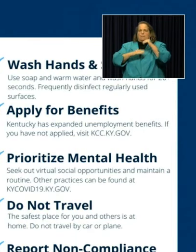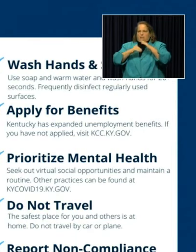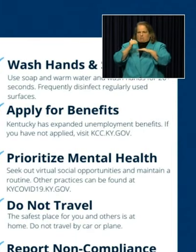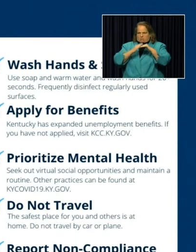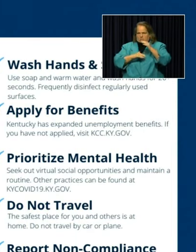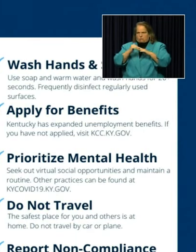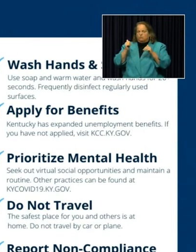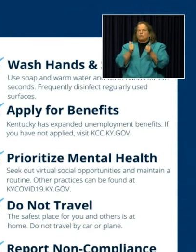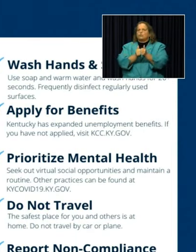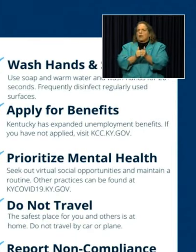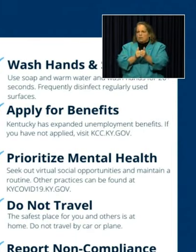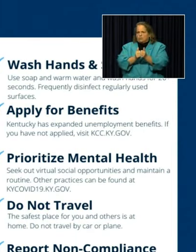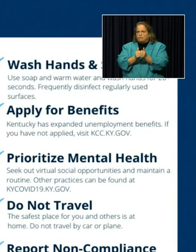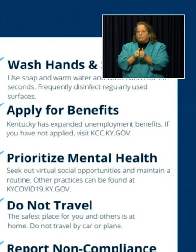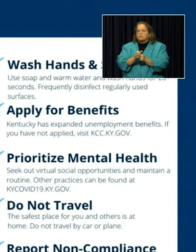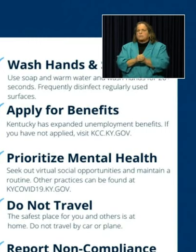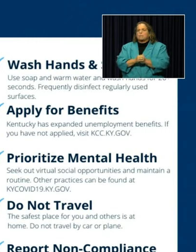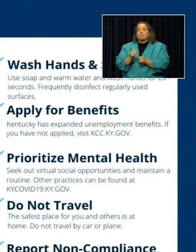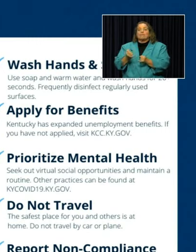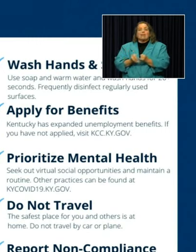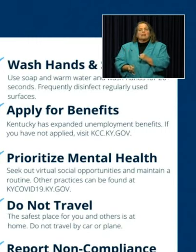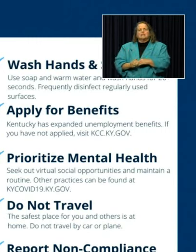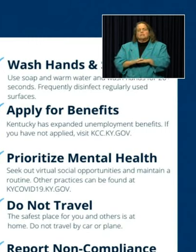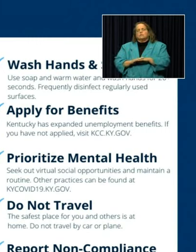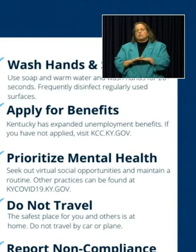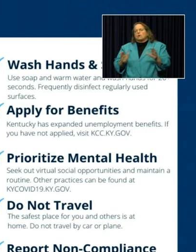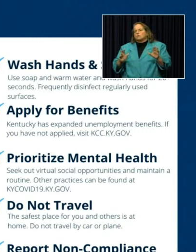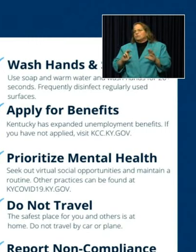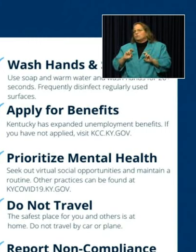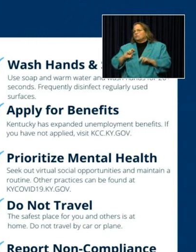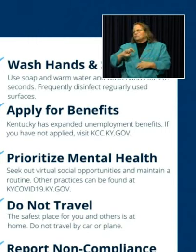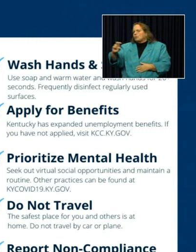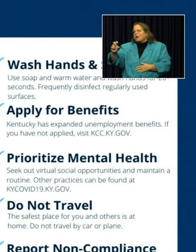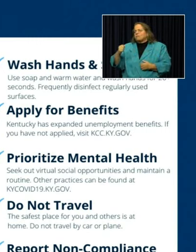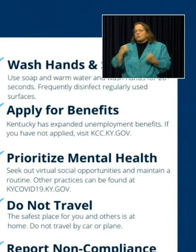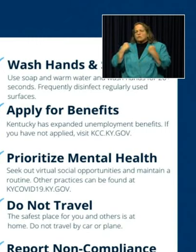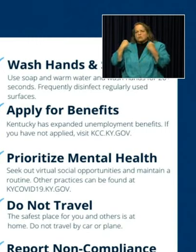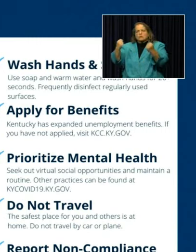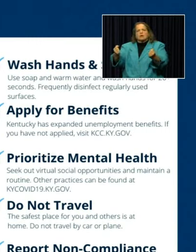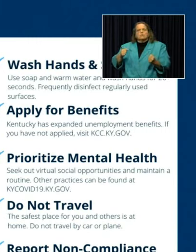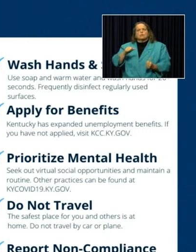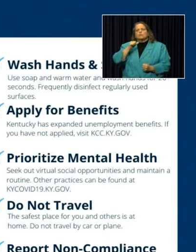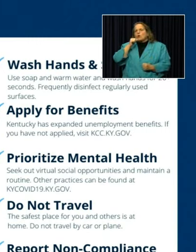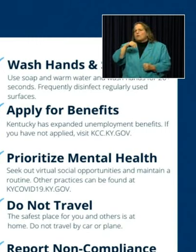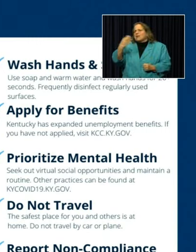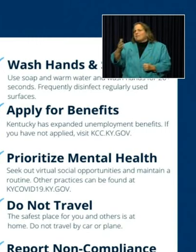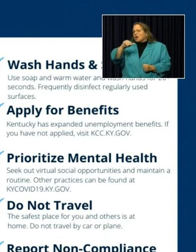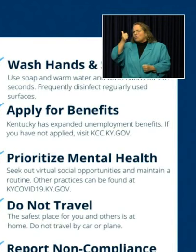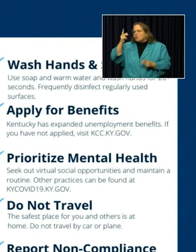BUT IF WE CAN ALL PICK IT UP AND IF WE HAVEN'T I DIDN'T YET, COMMIT, DO IT TONIGHT IF YOU